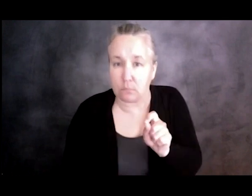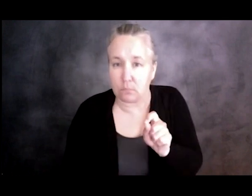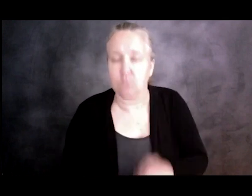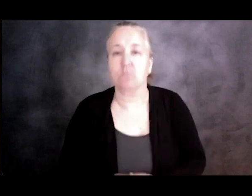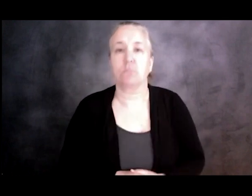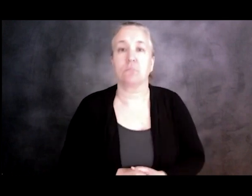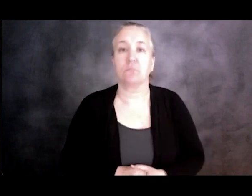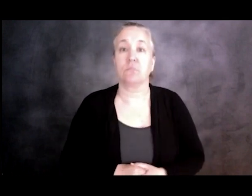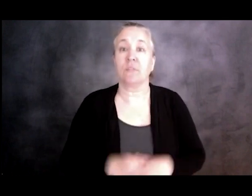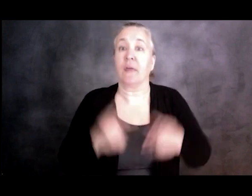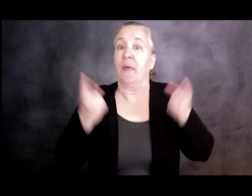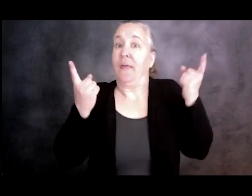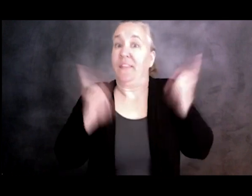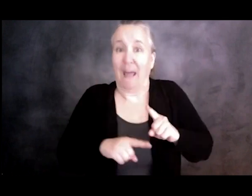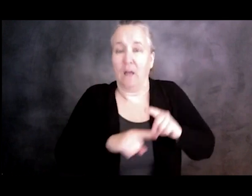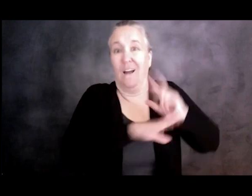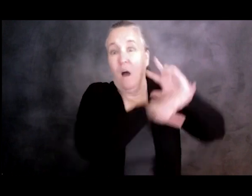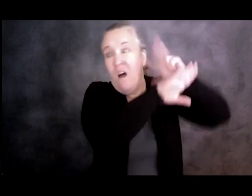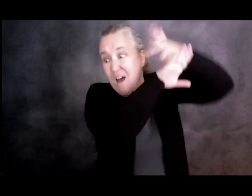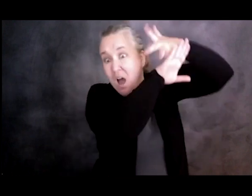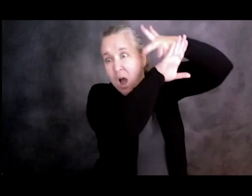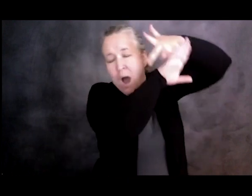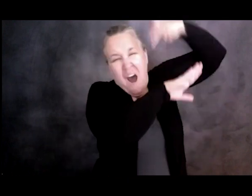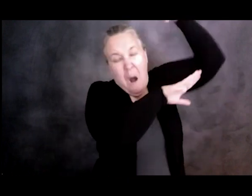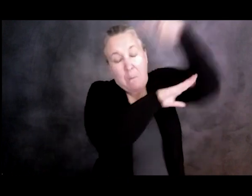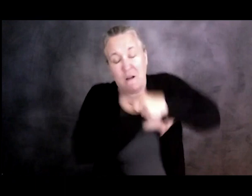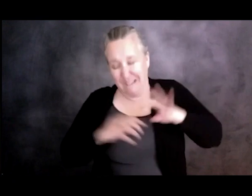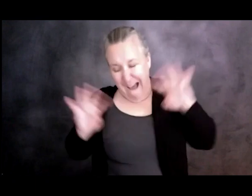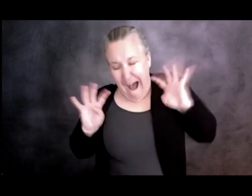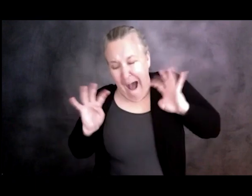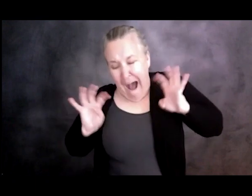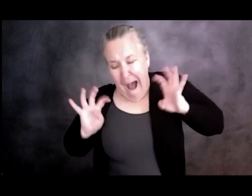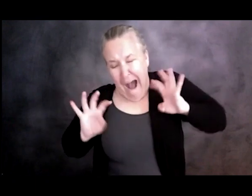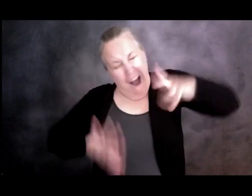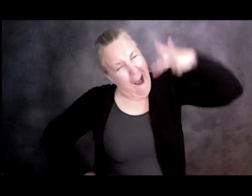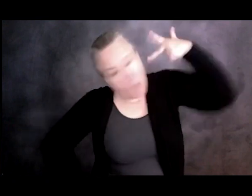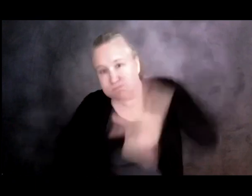And then we plunged, howling, into the abyss."